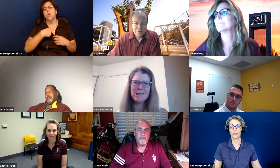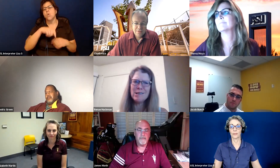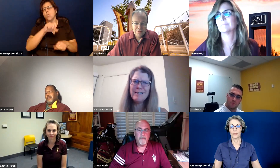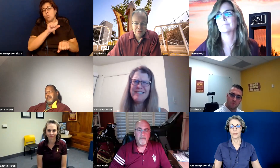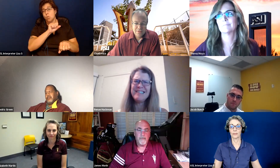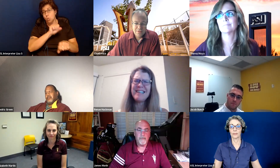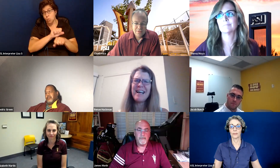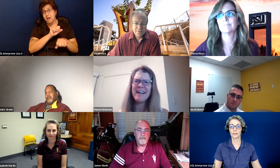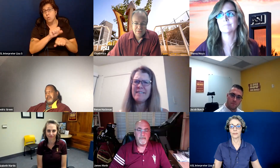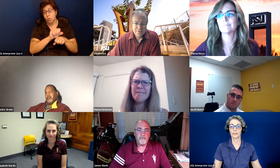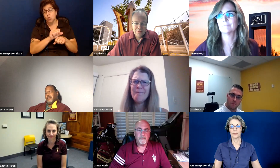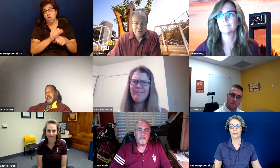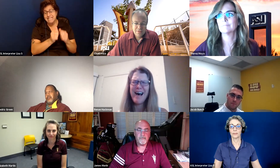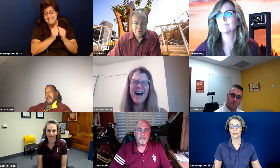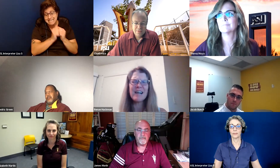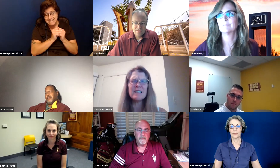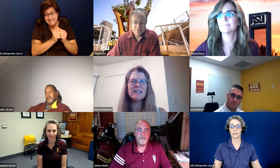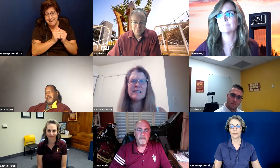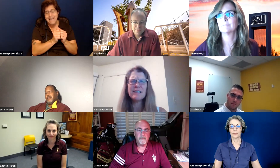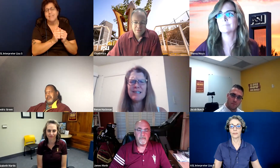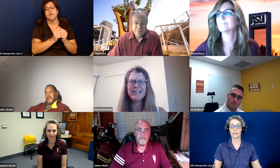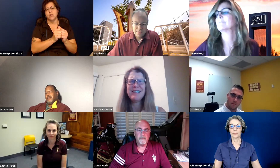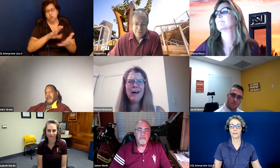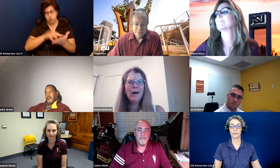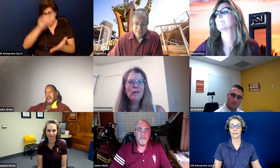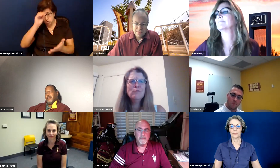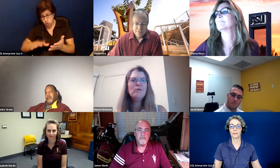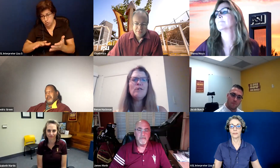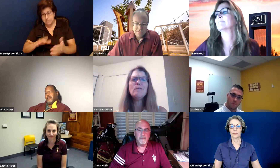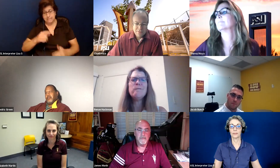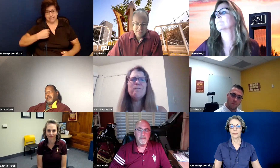students and faculty to find ways to provide access.